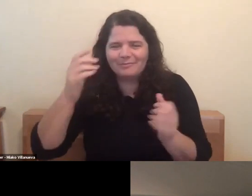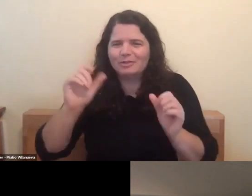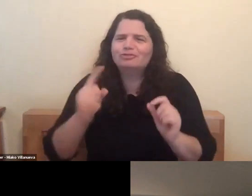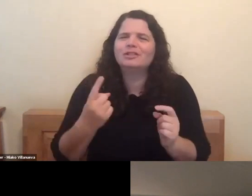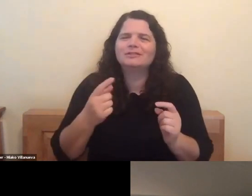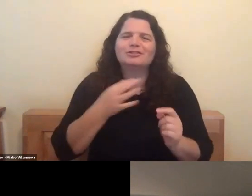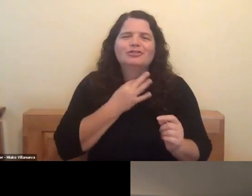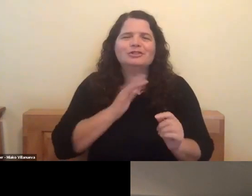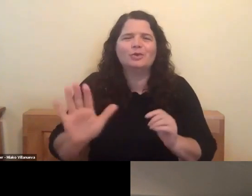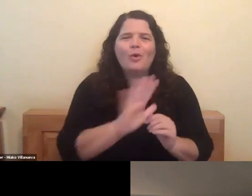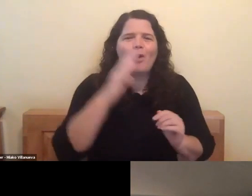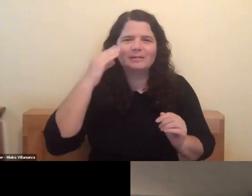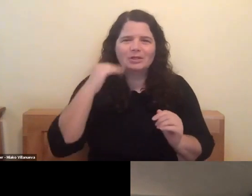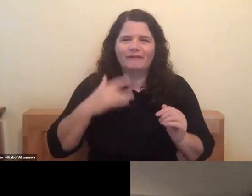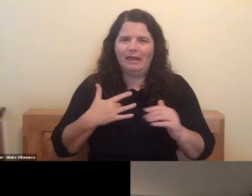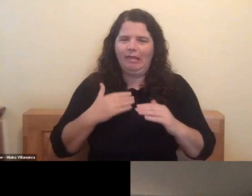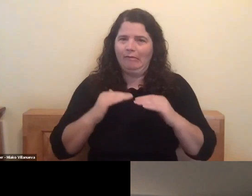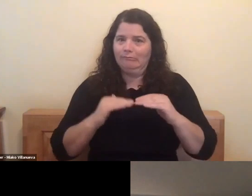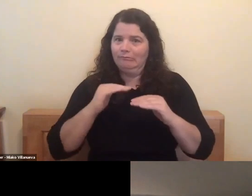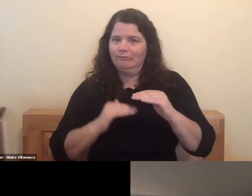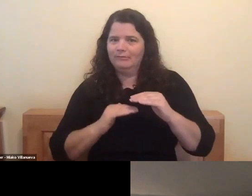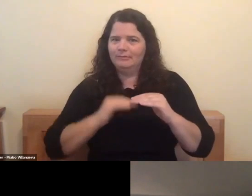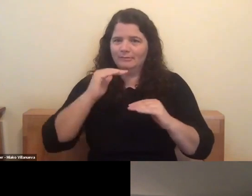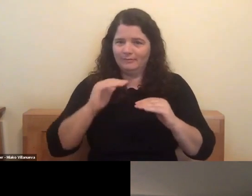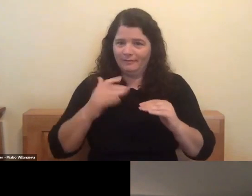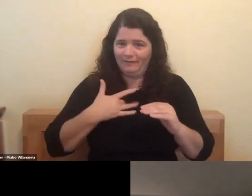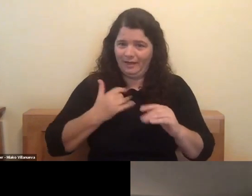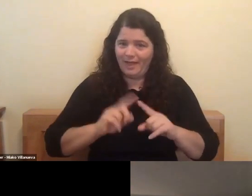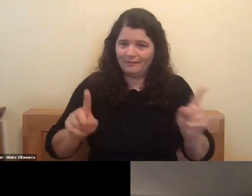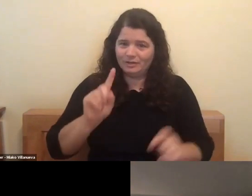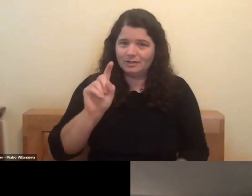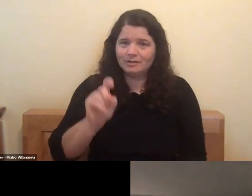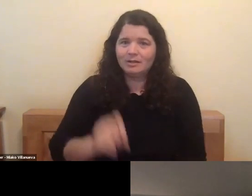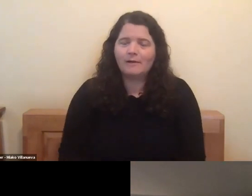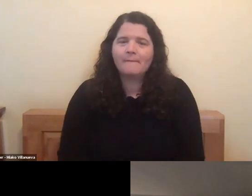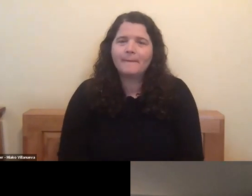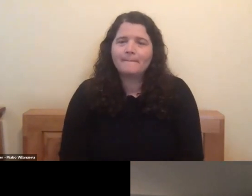your science